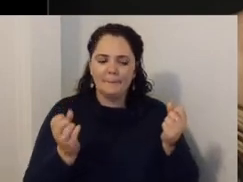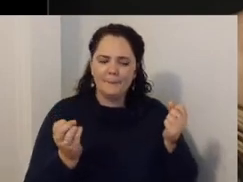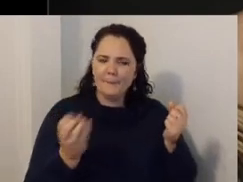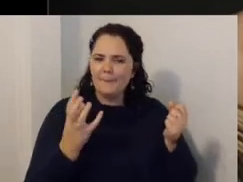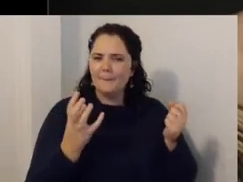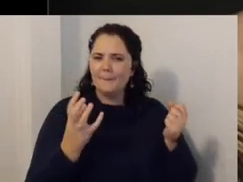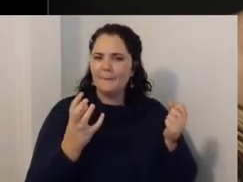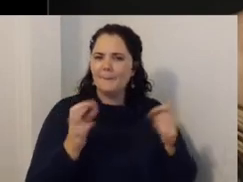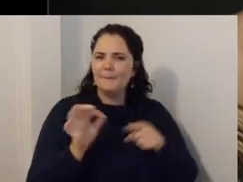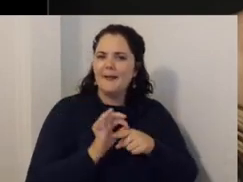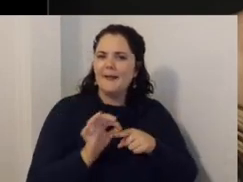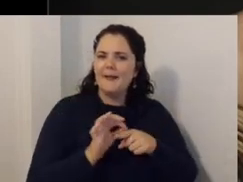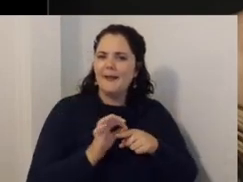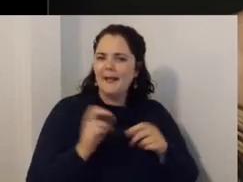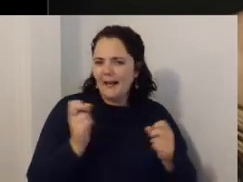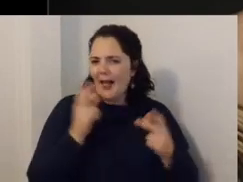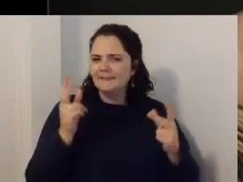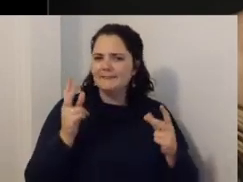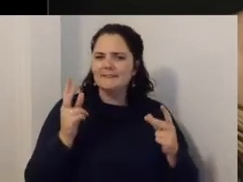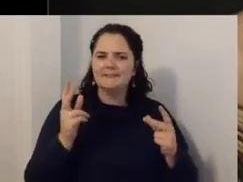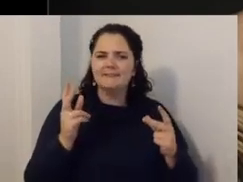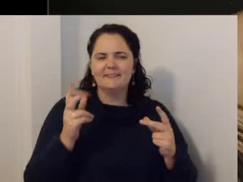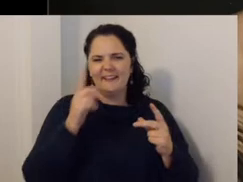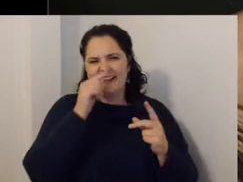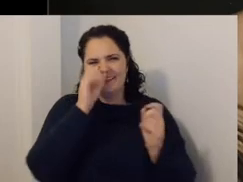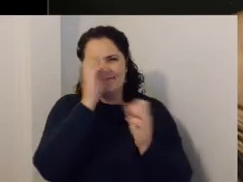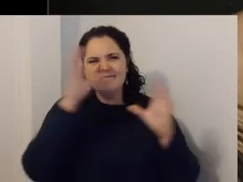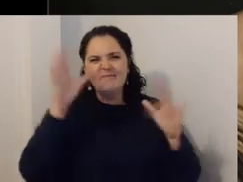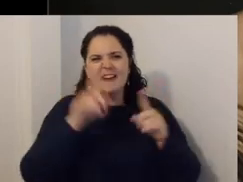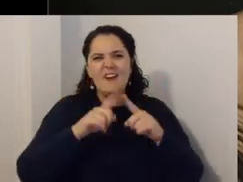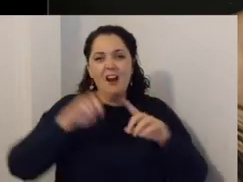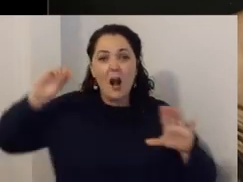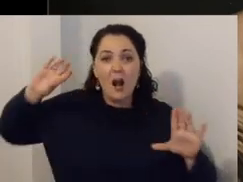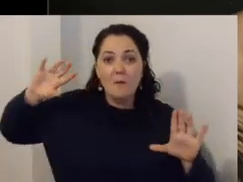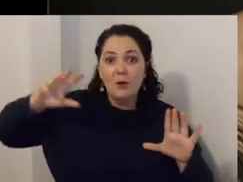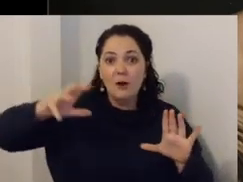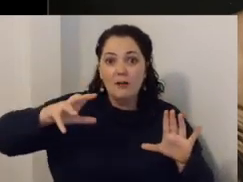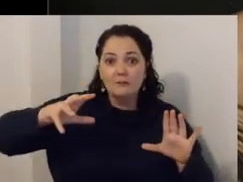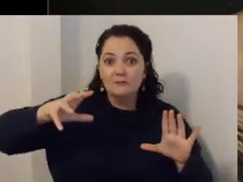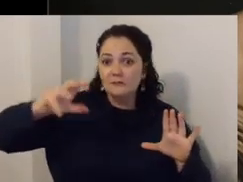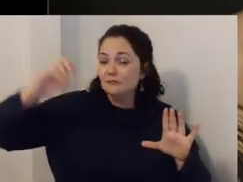there's a strong strong stage light or spotlight shining right down on her face, casting deep